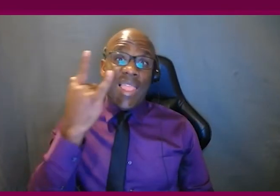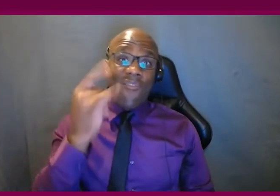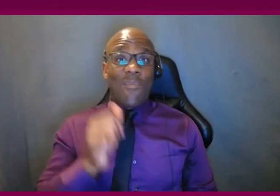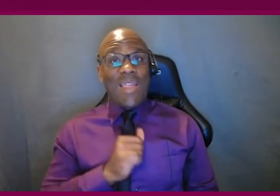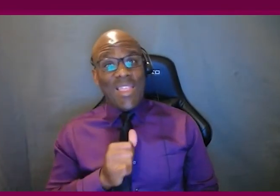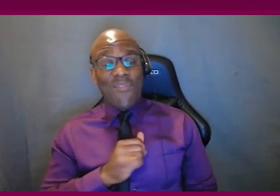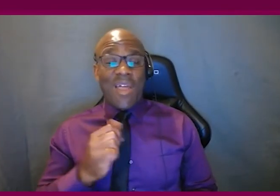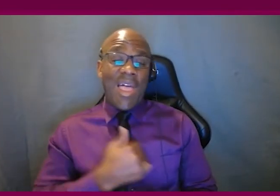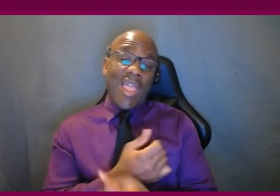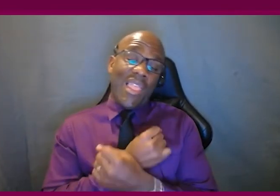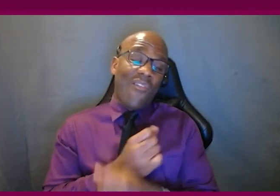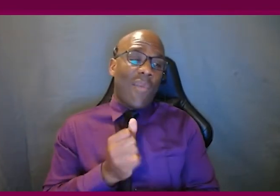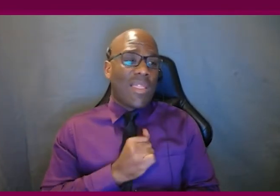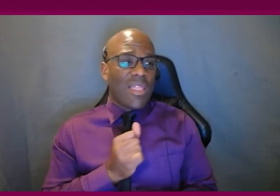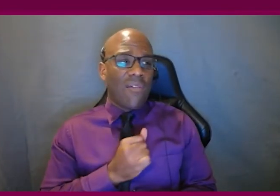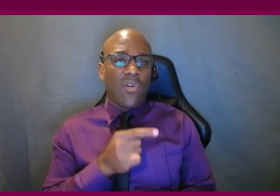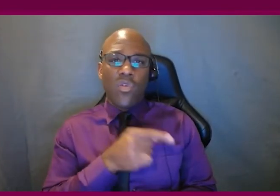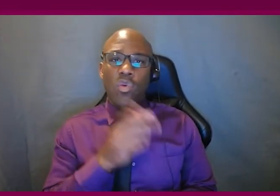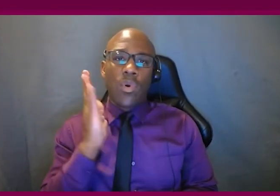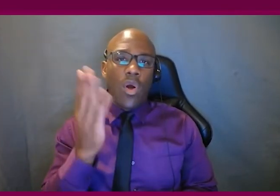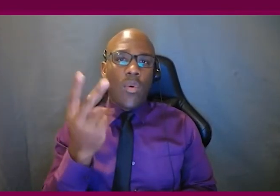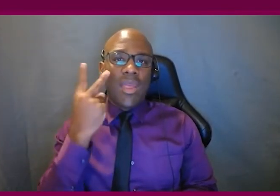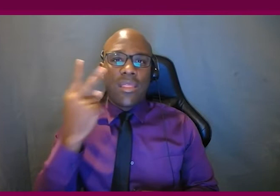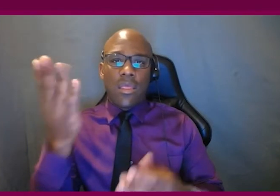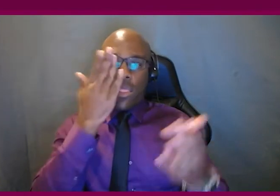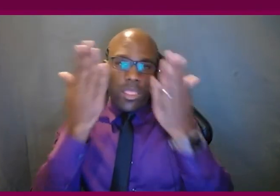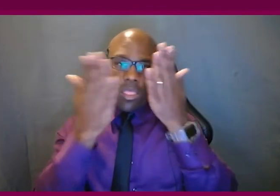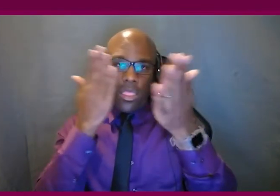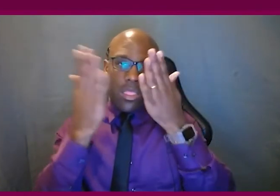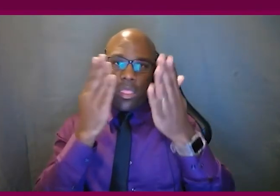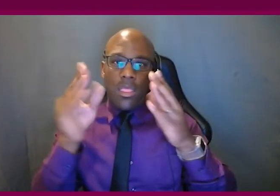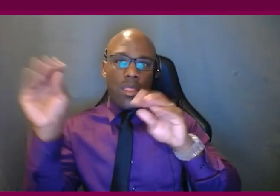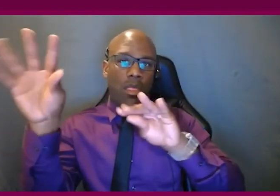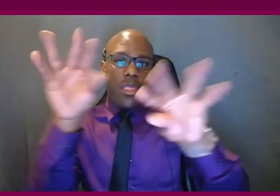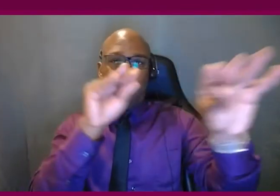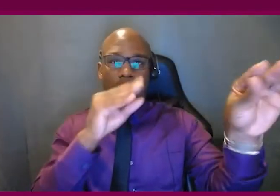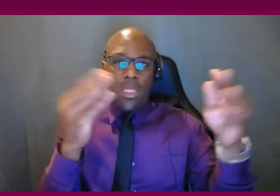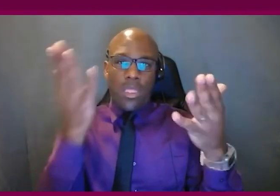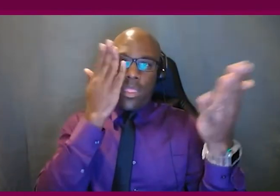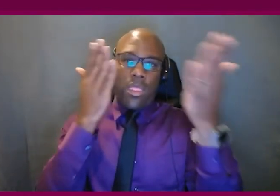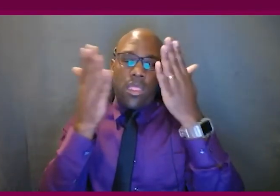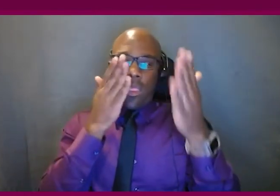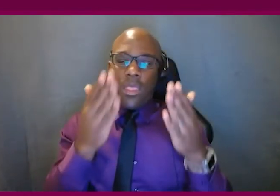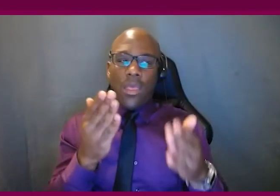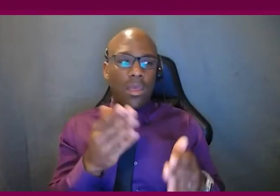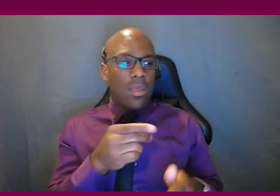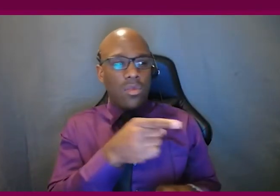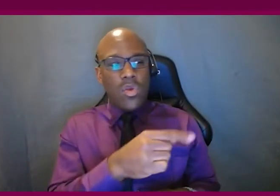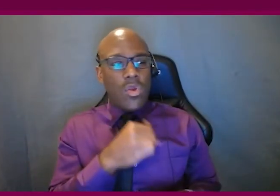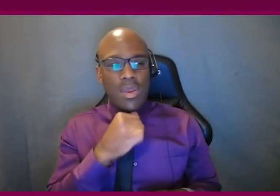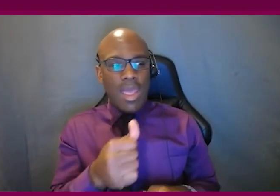And so there does have to be a lot more intentionality, I think, behind making sure that we have this